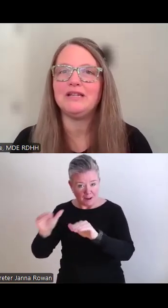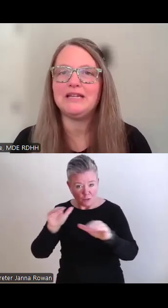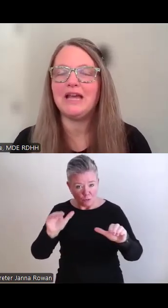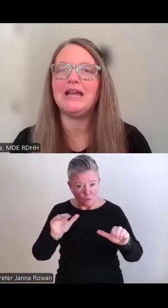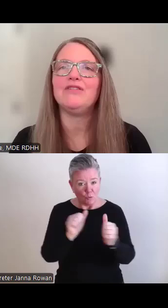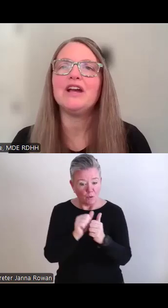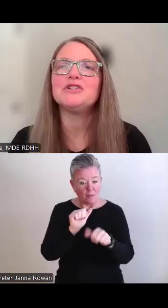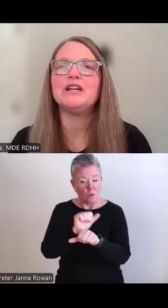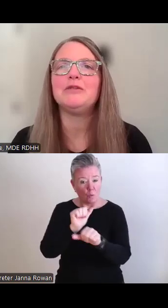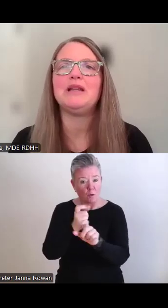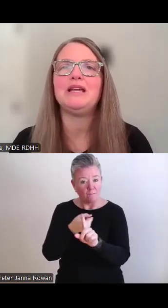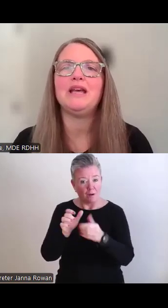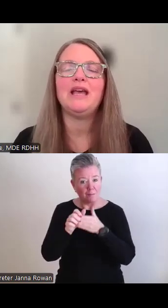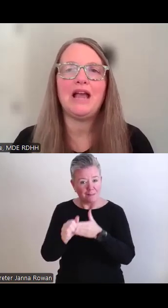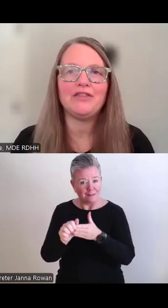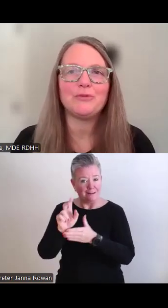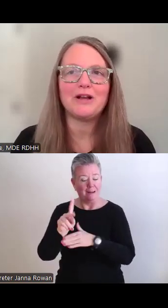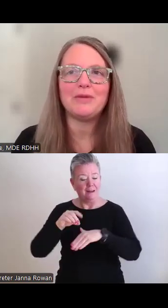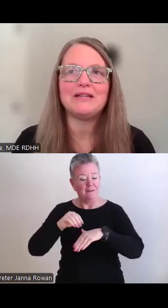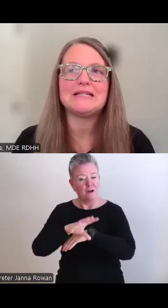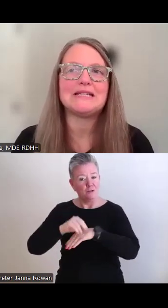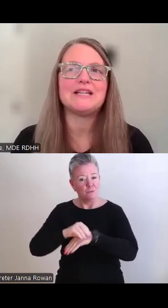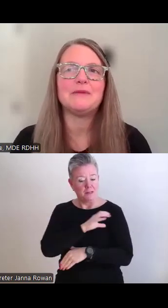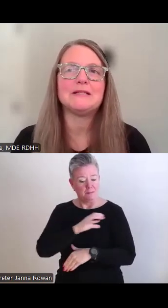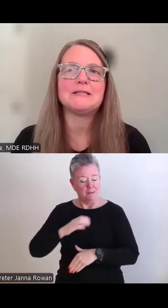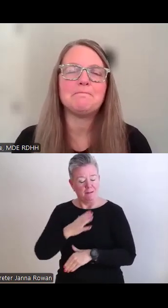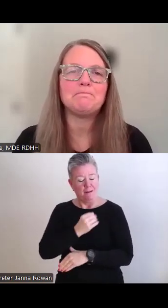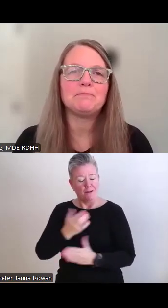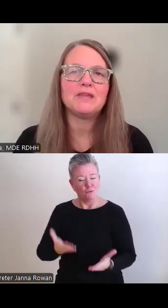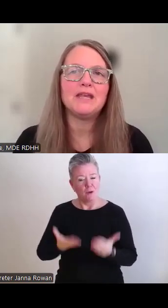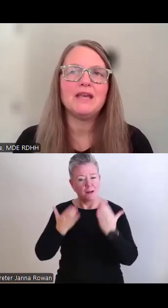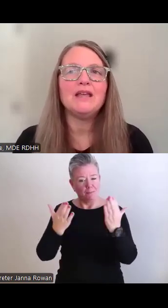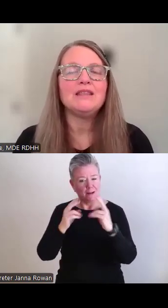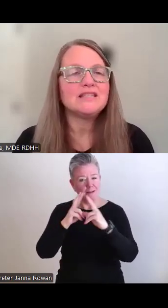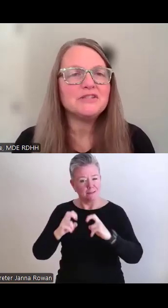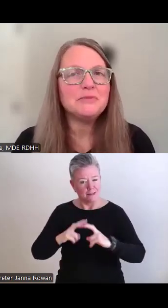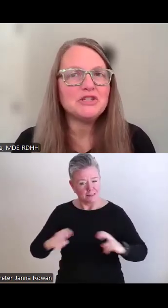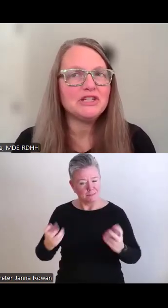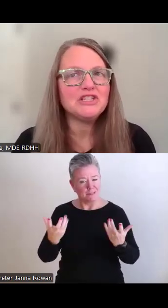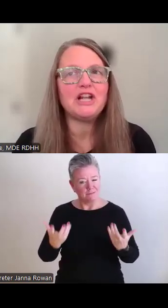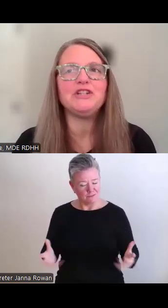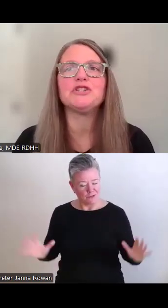LEAD-K advisory committee and the recommended assessments. The assessments are listed on